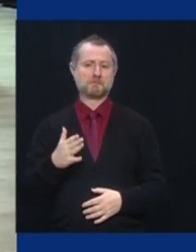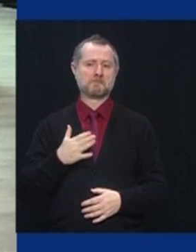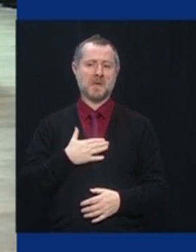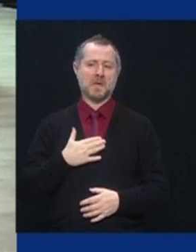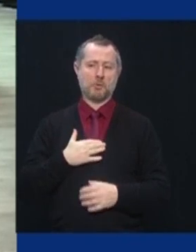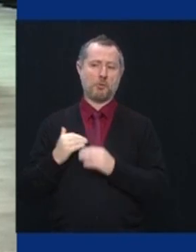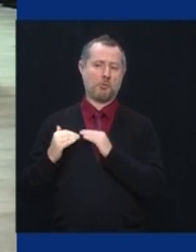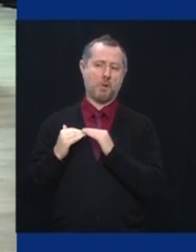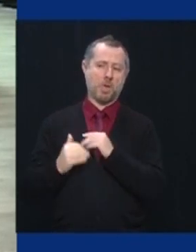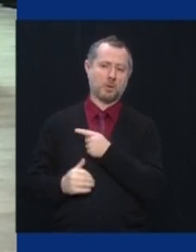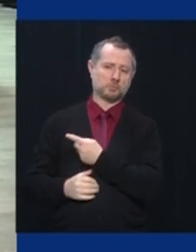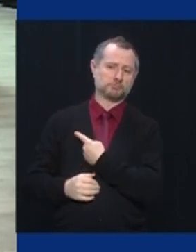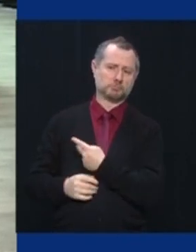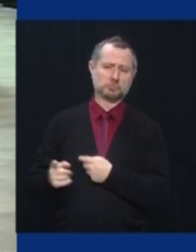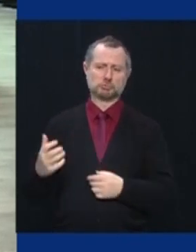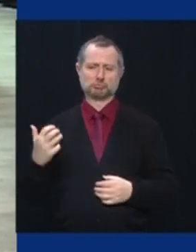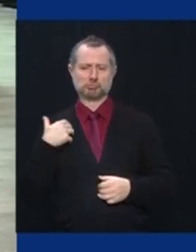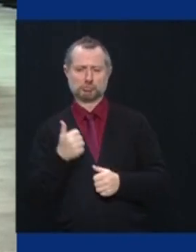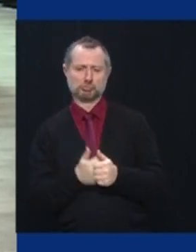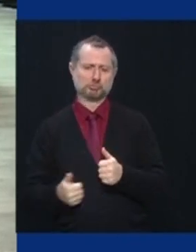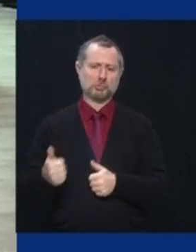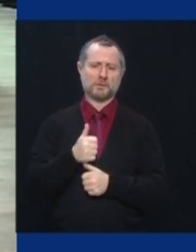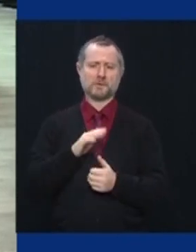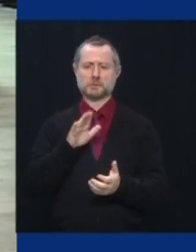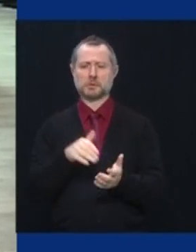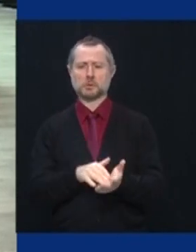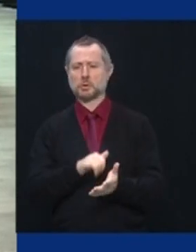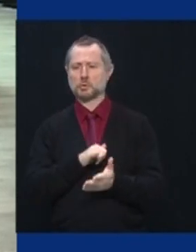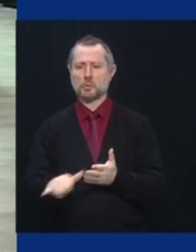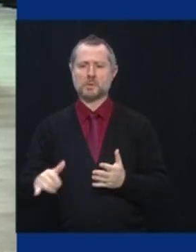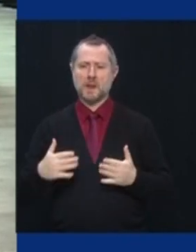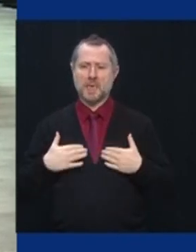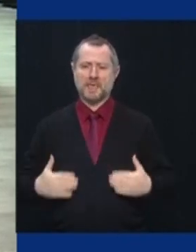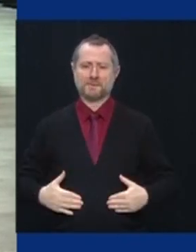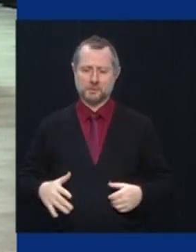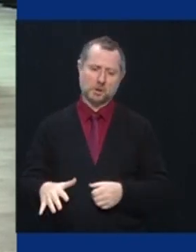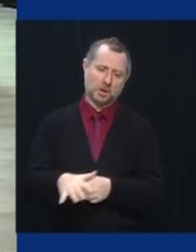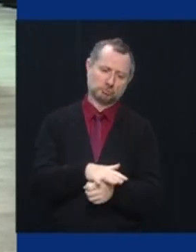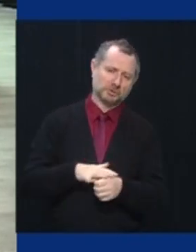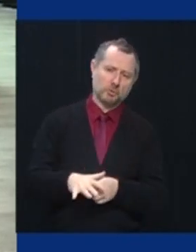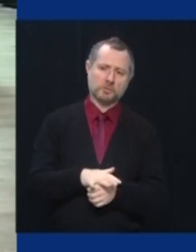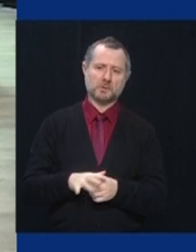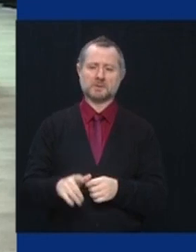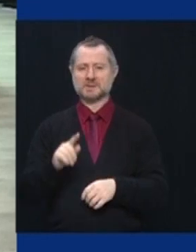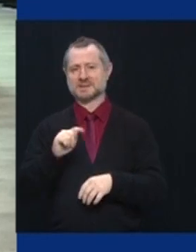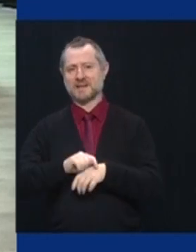PASTOR DEREK. DR. AMY TUCKER, MY COLLEAGUE AND